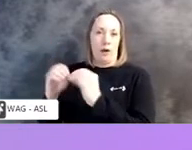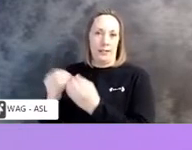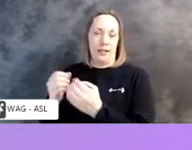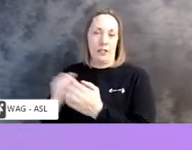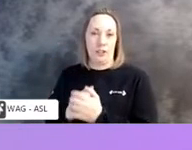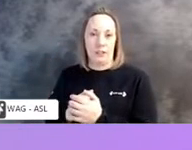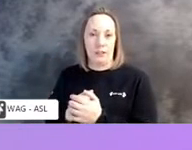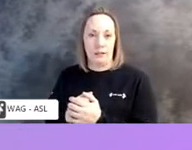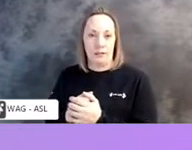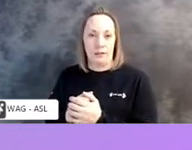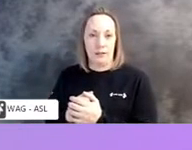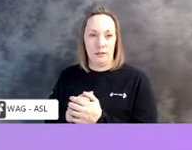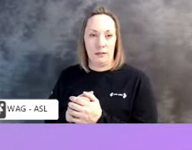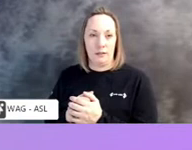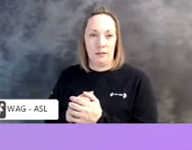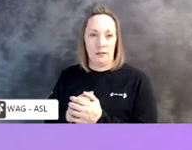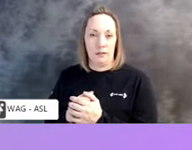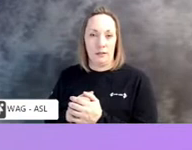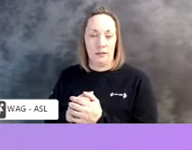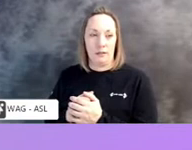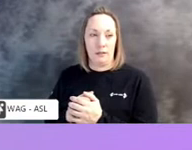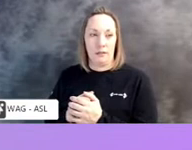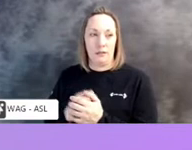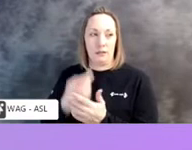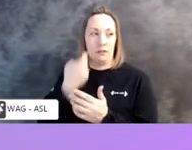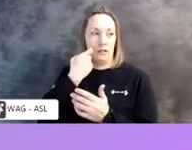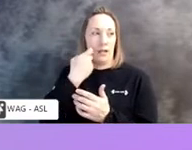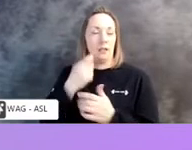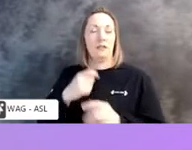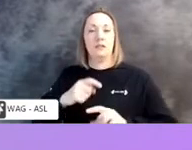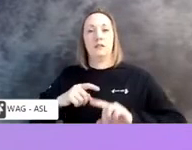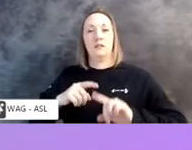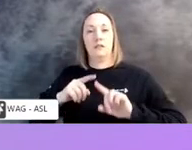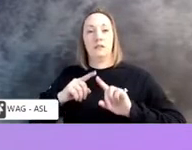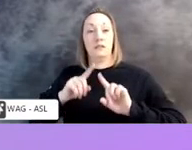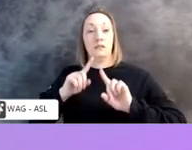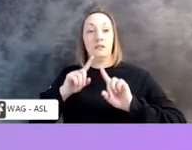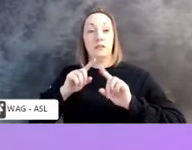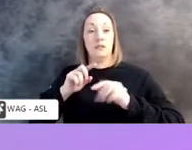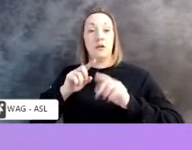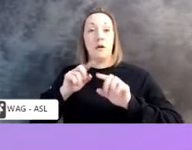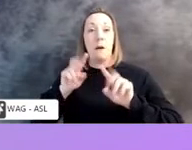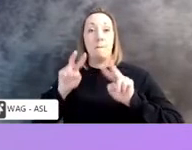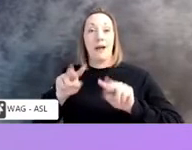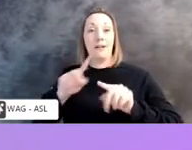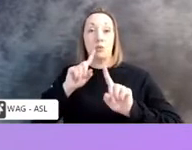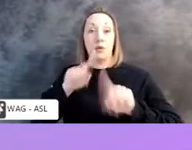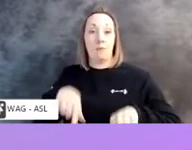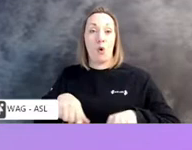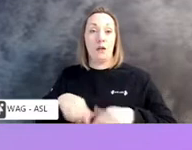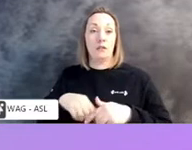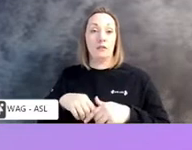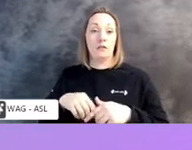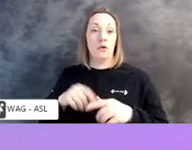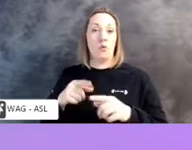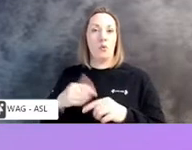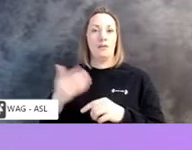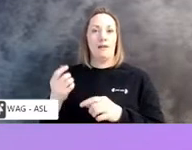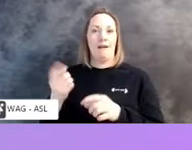of the DQ university by licensed. Within their organization.